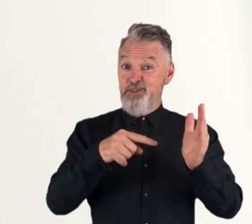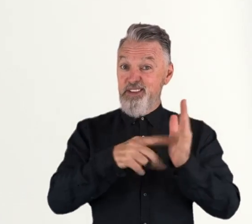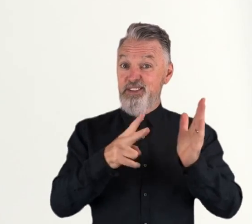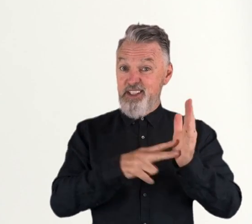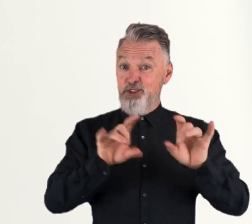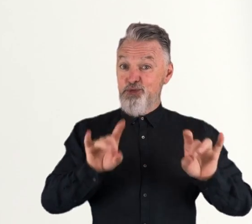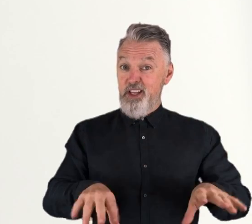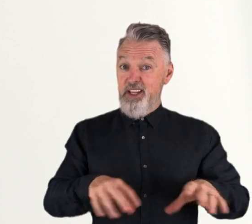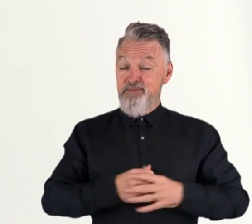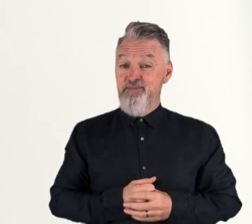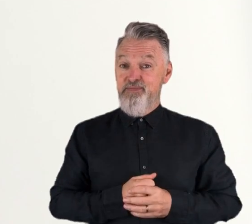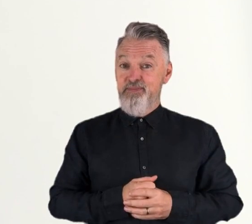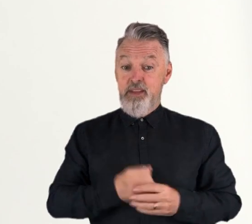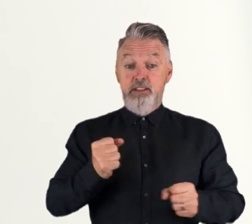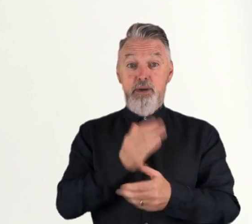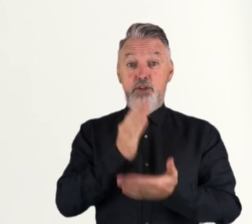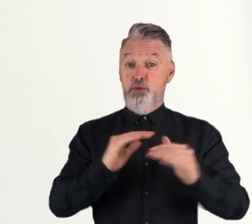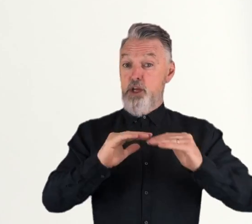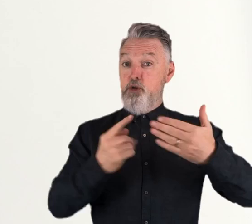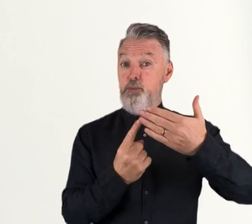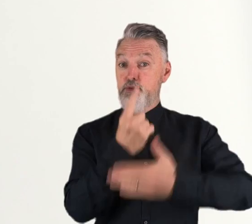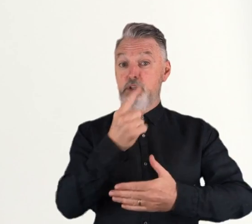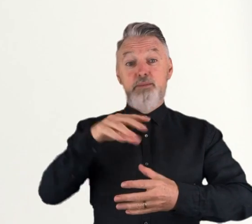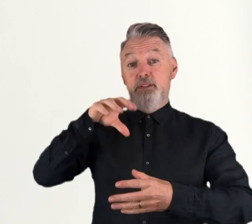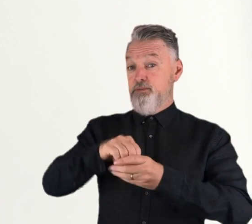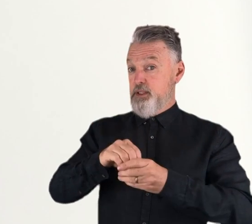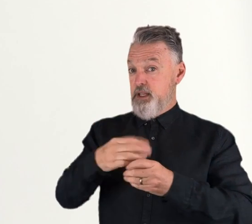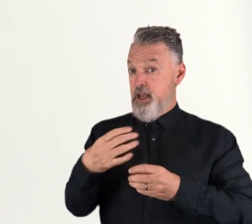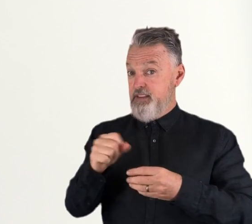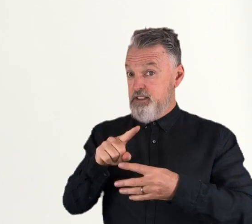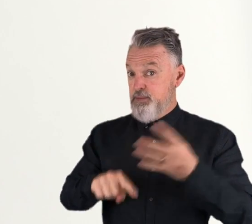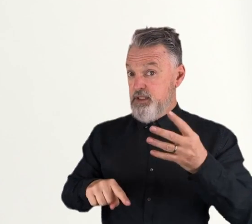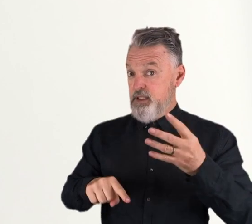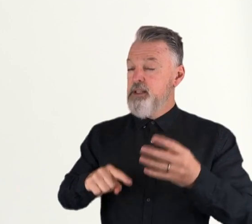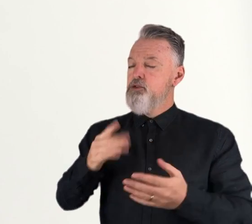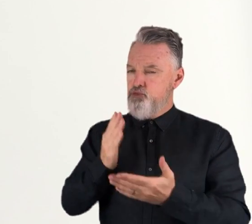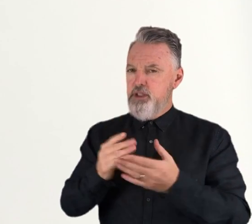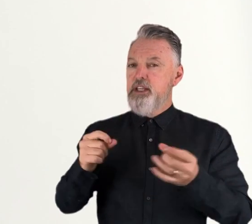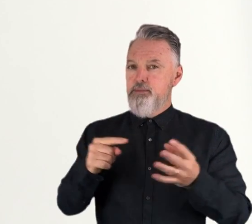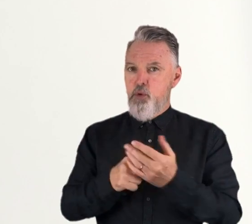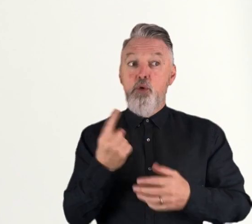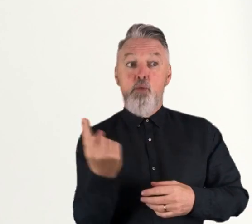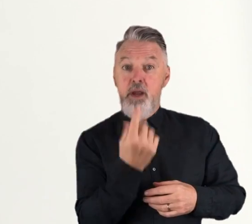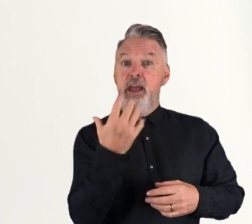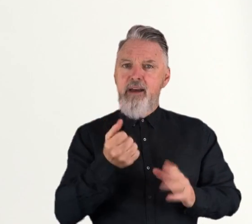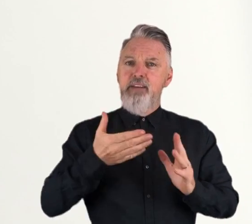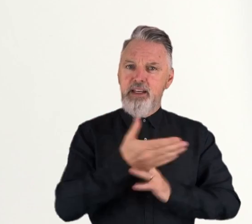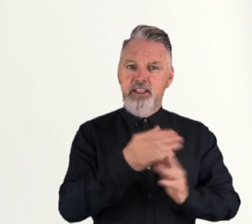To ensure equal opportunity and participation of people with disability, it's so important that we all have access to the tools and support we need